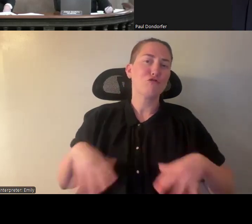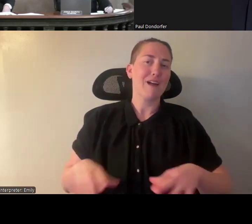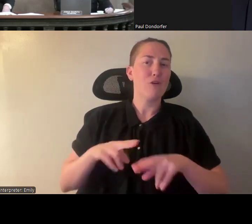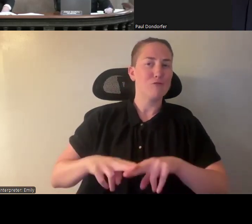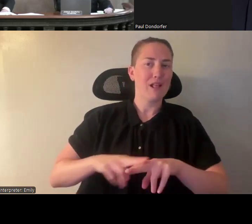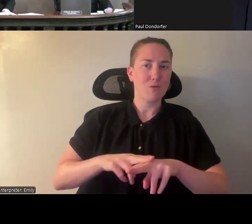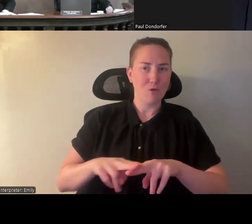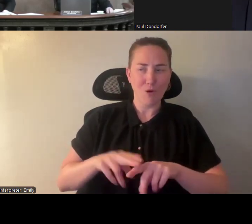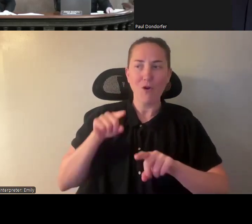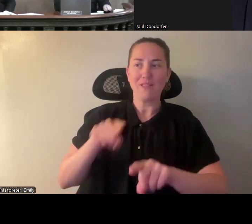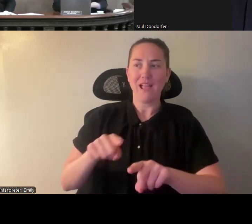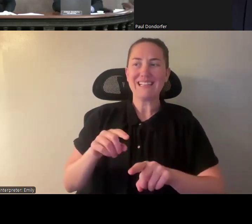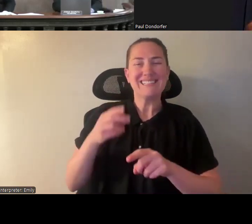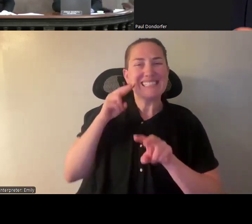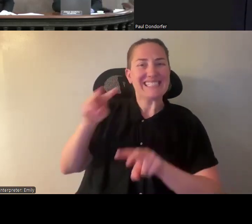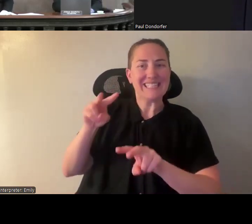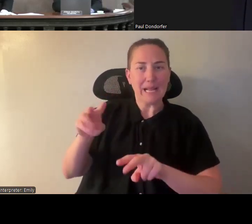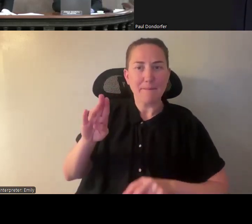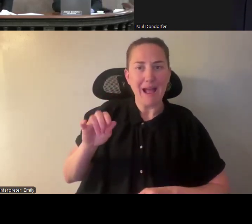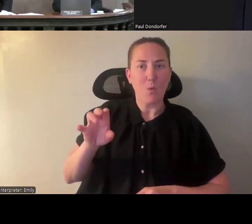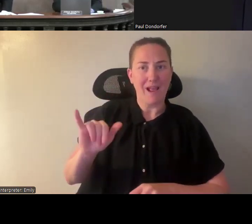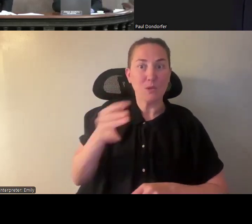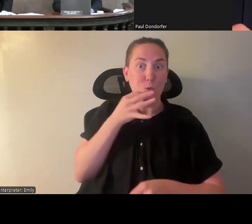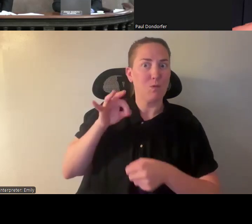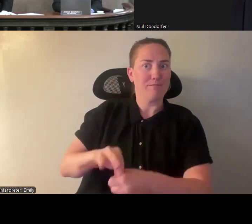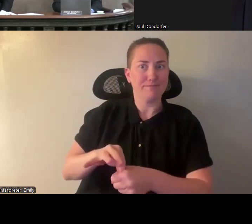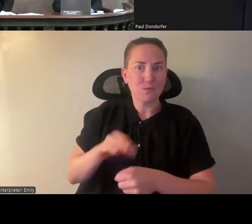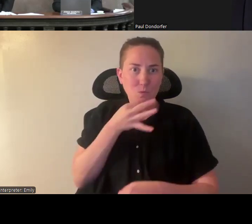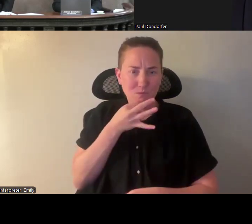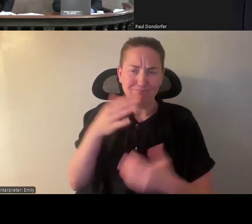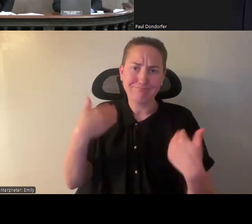resolution that we are about to vote on shortly Not only because of the historic importance of